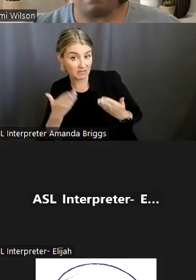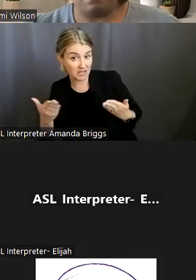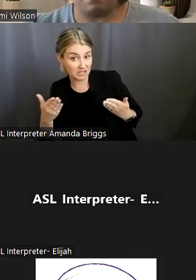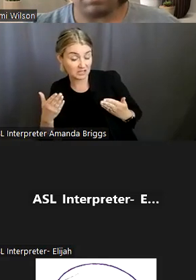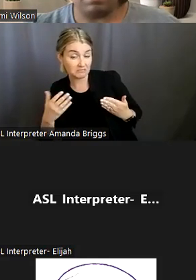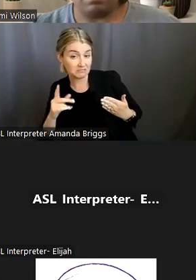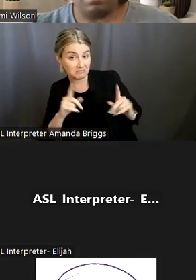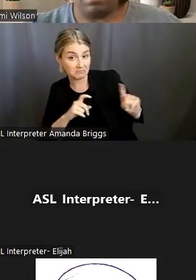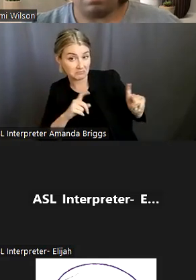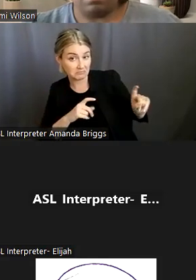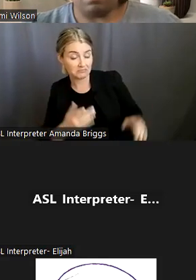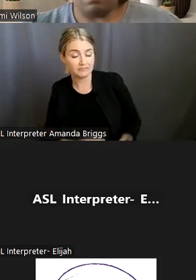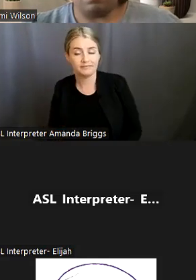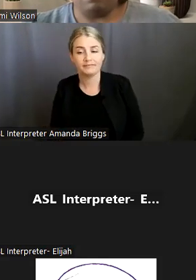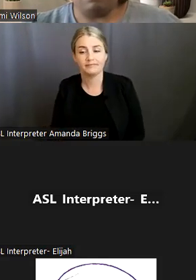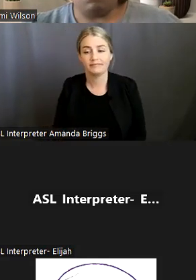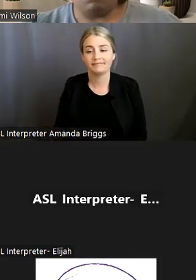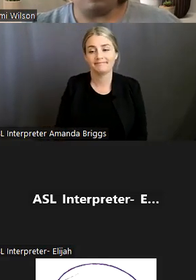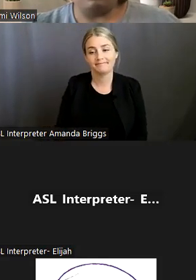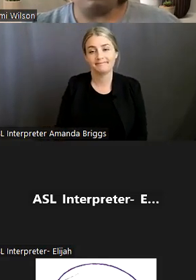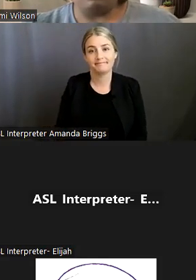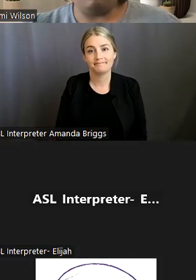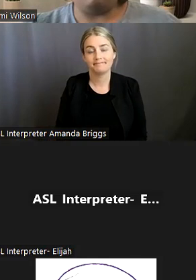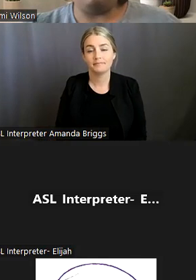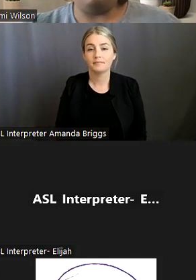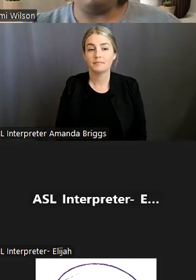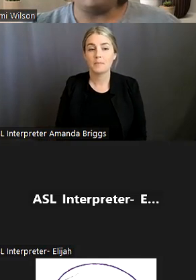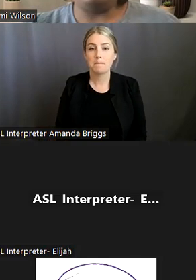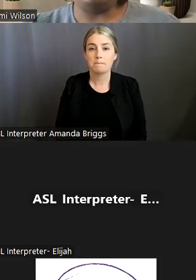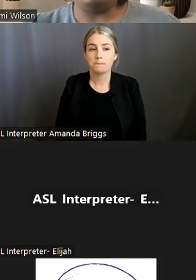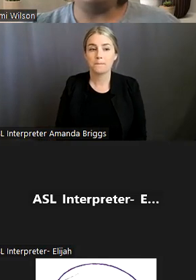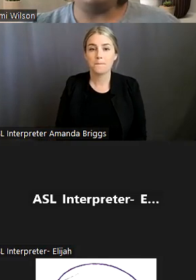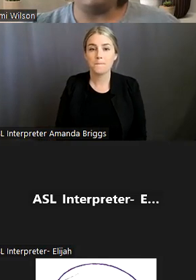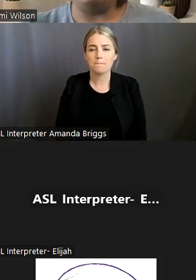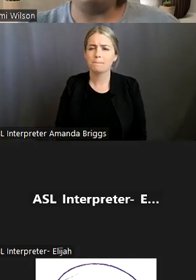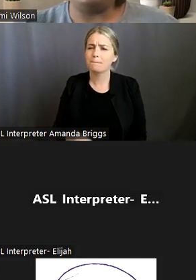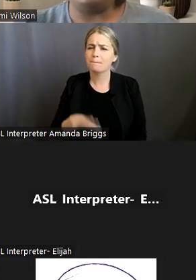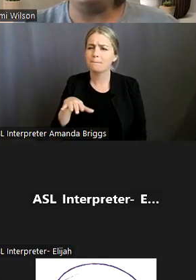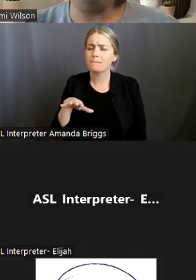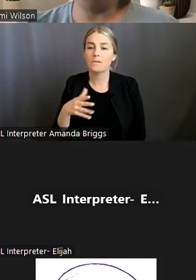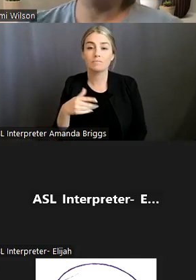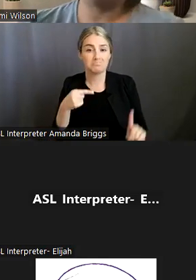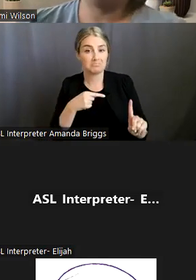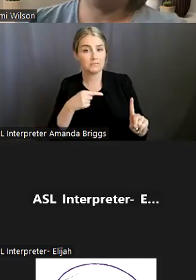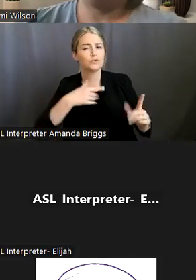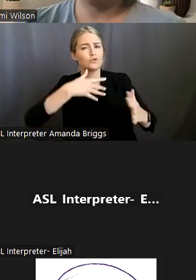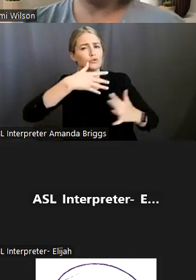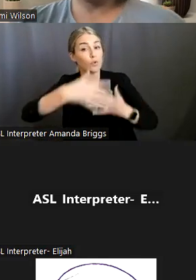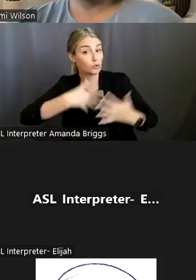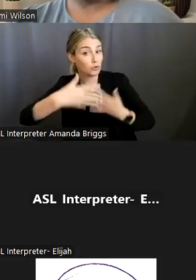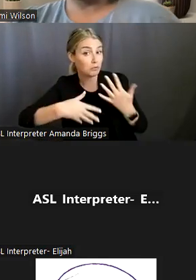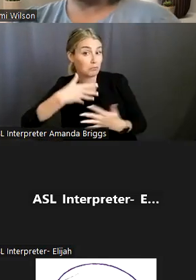What are, what about socially? Are there any